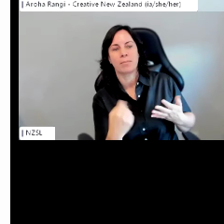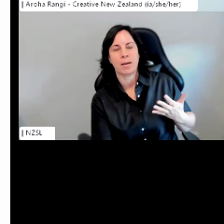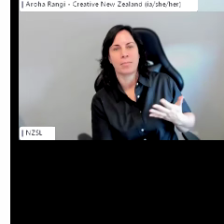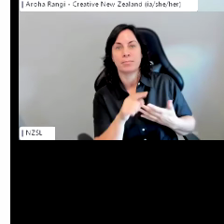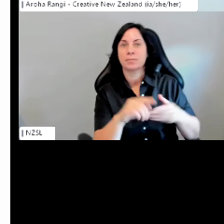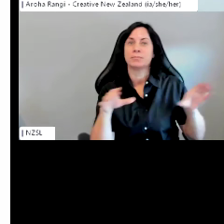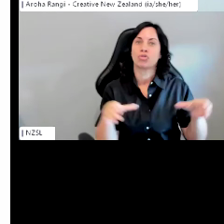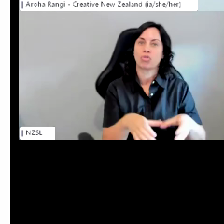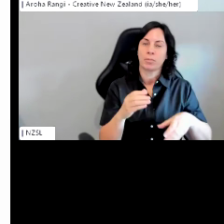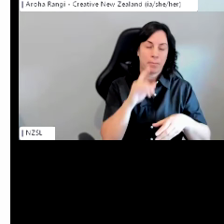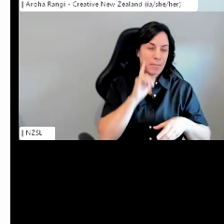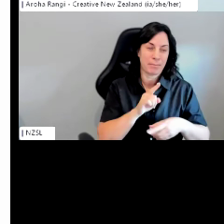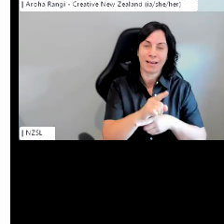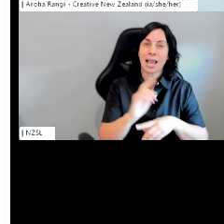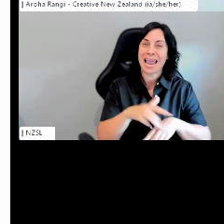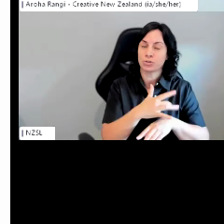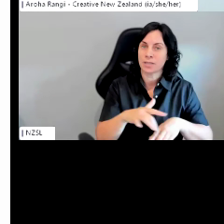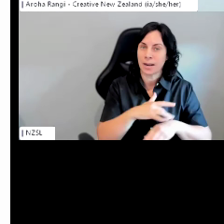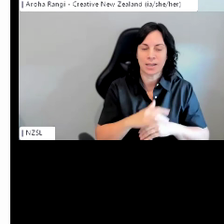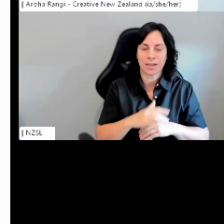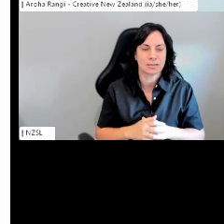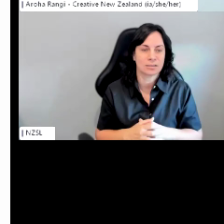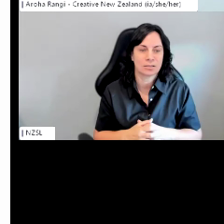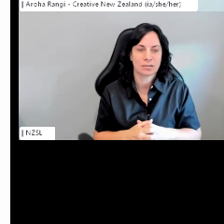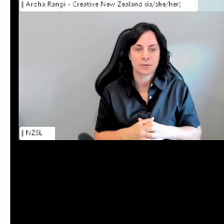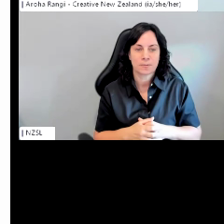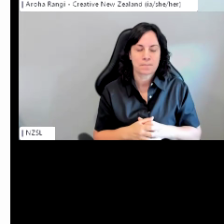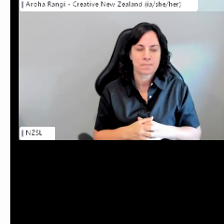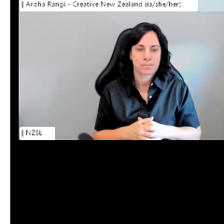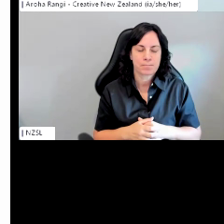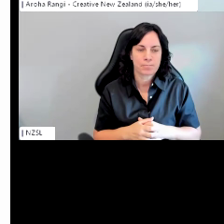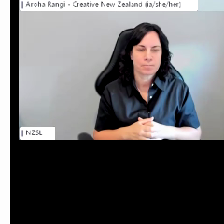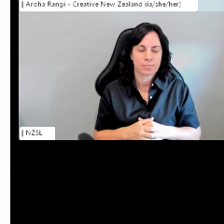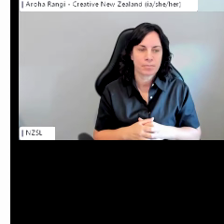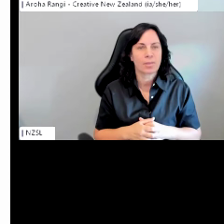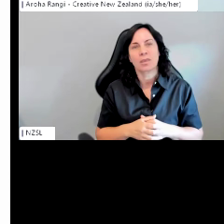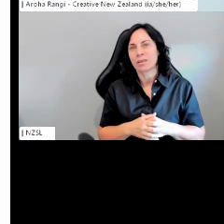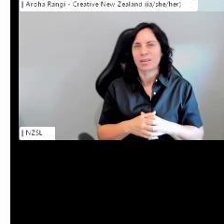you may have things that are where you get that you don't have to work too hard at all and you